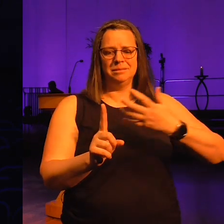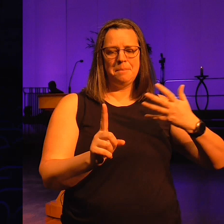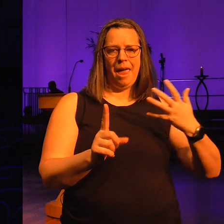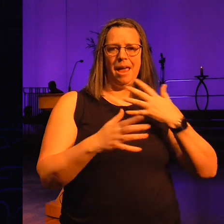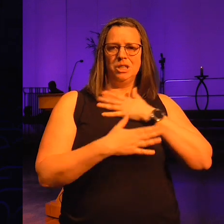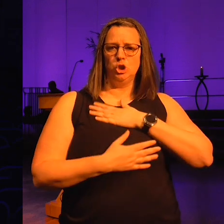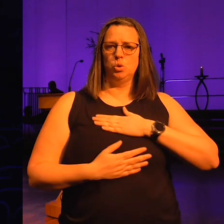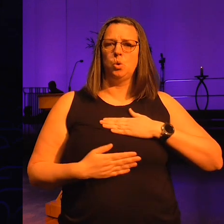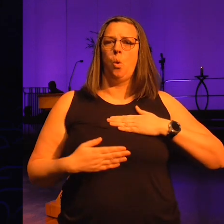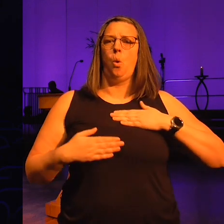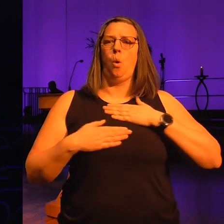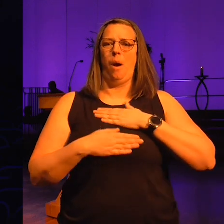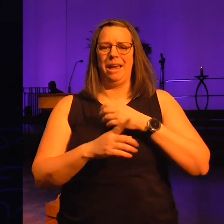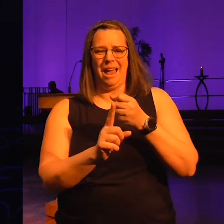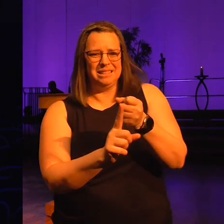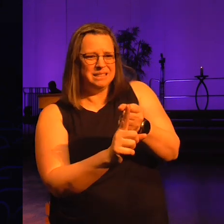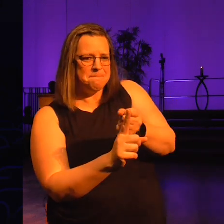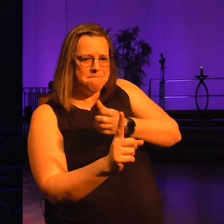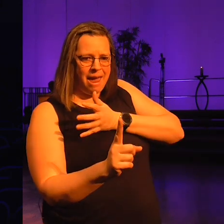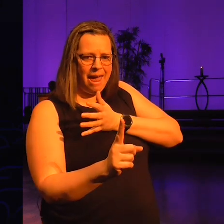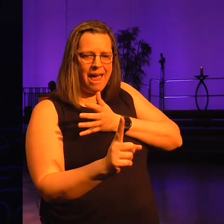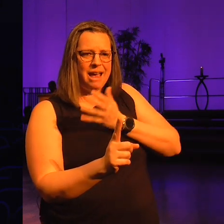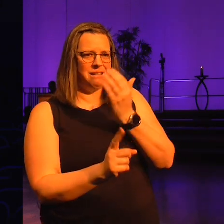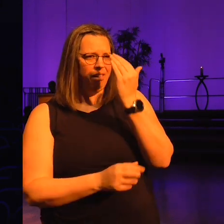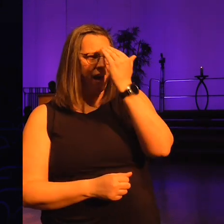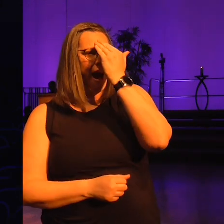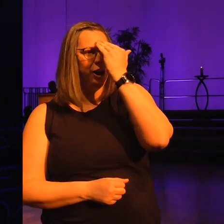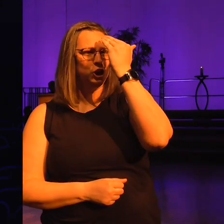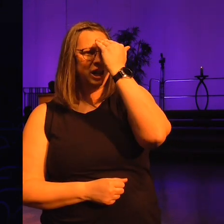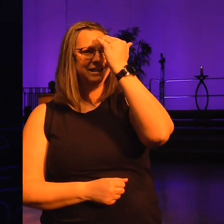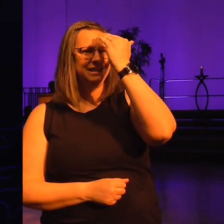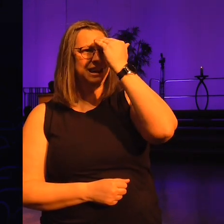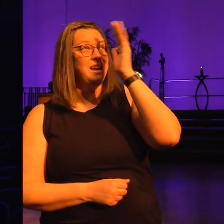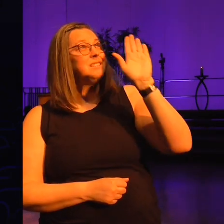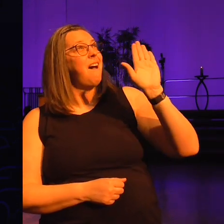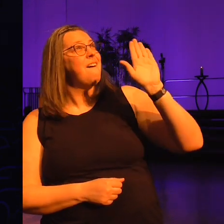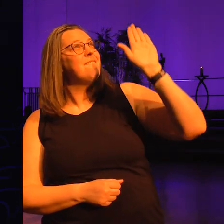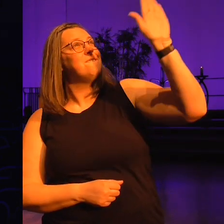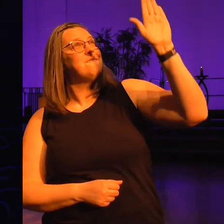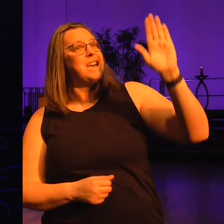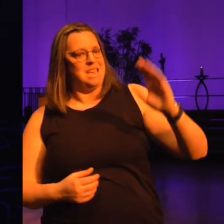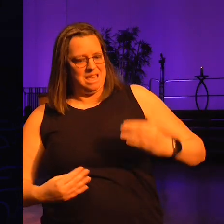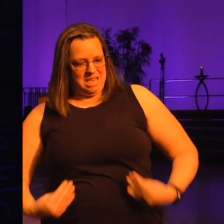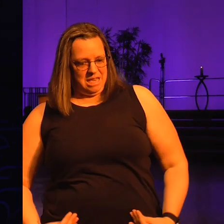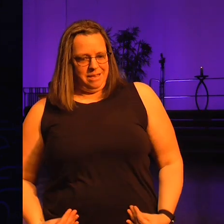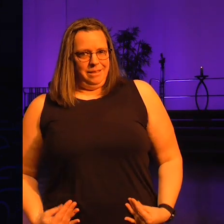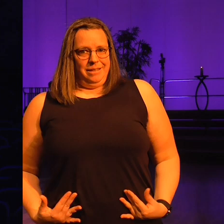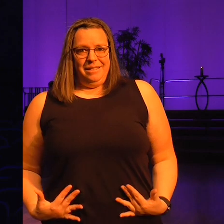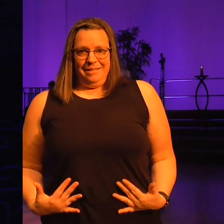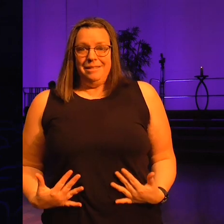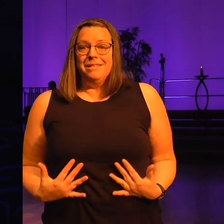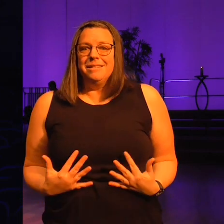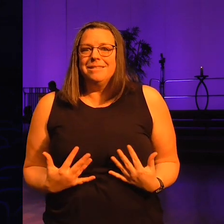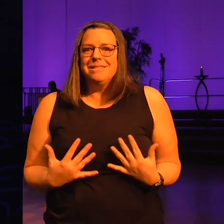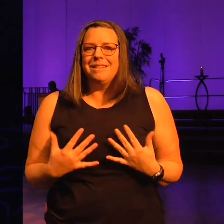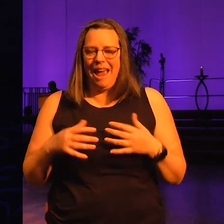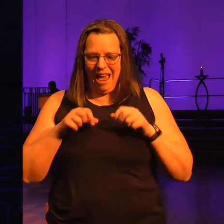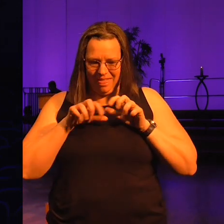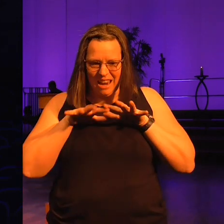expand in the very consciousness of that Divine spark within and to expand in a deeper sense of